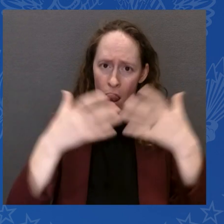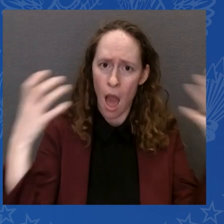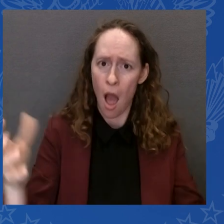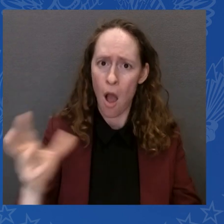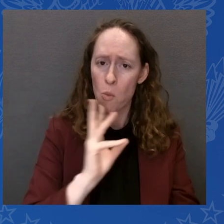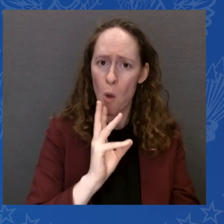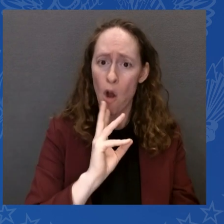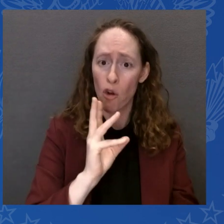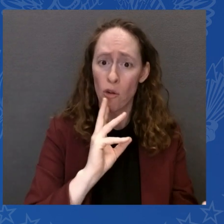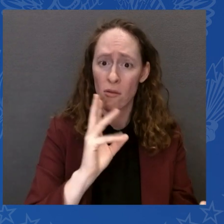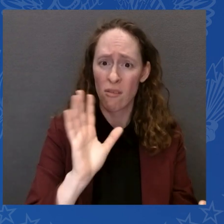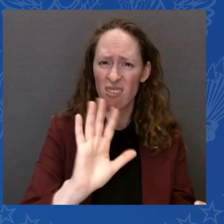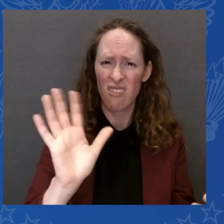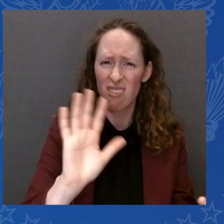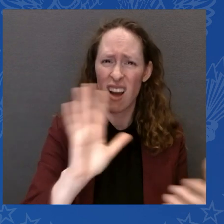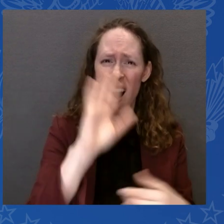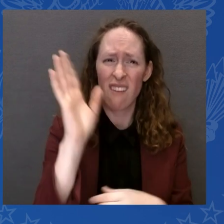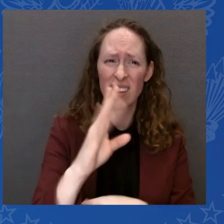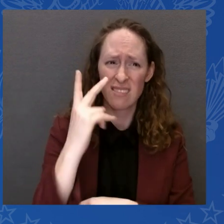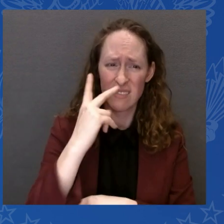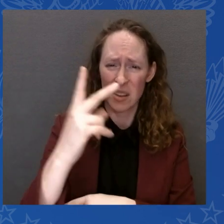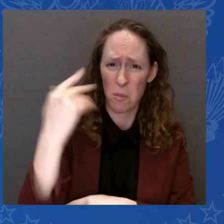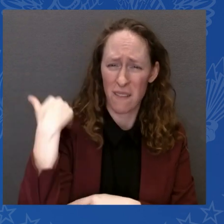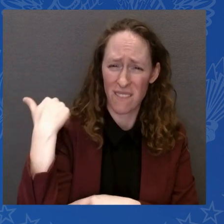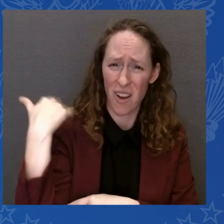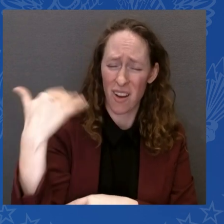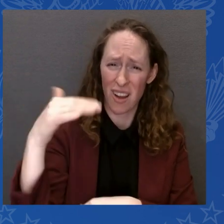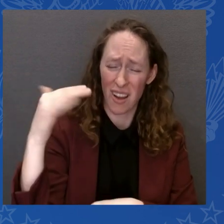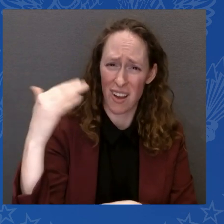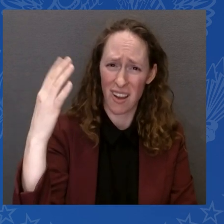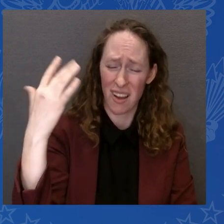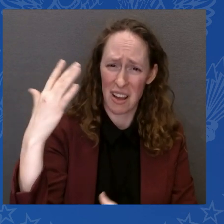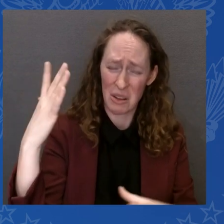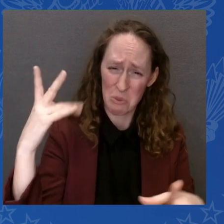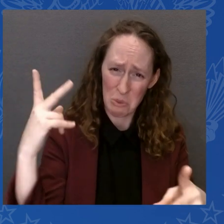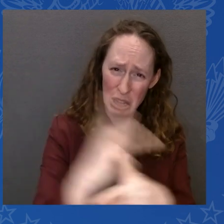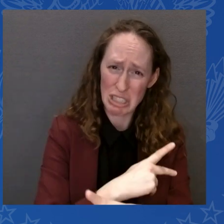is hard to understand unless you get out. And that's why I couldn't be more grateful for the President